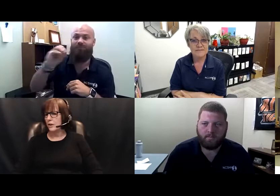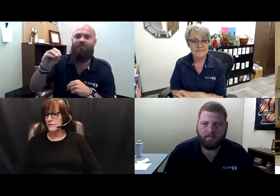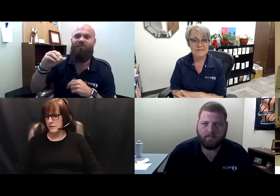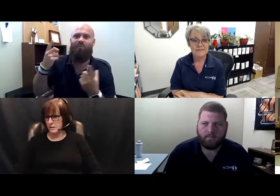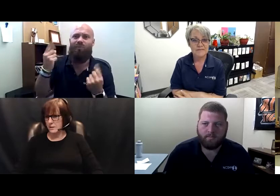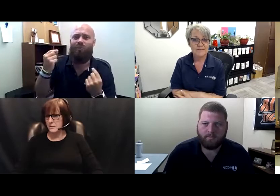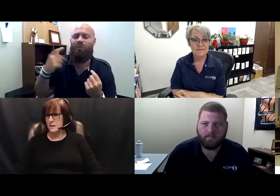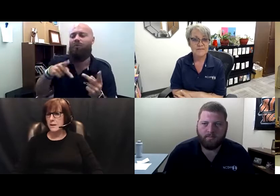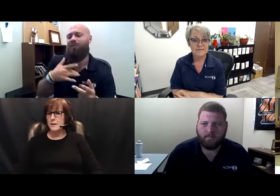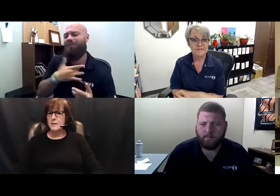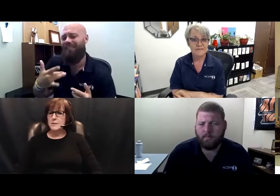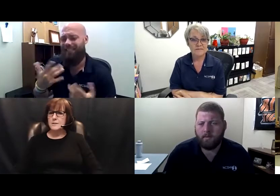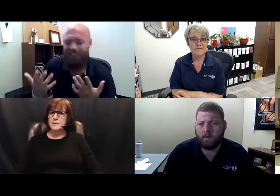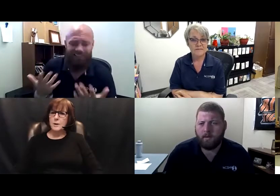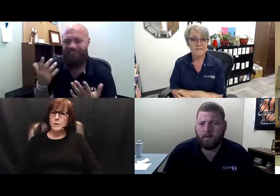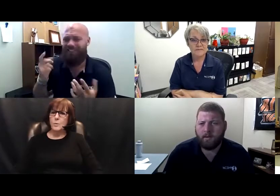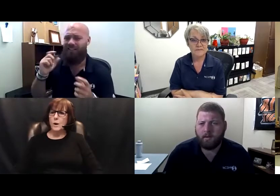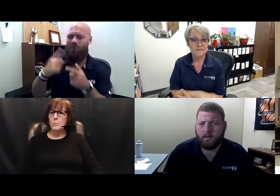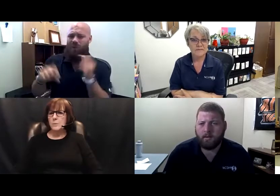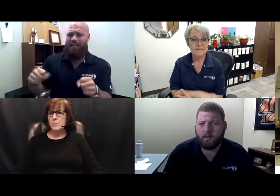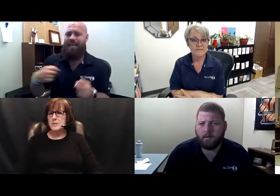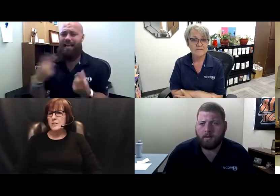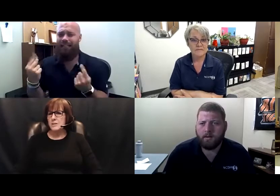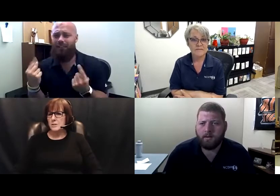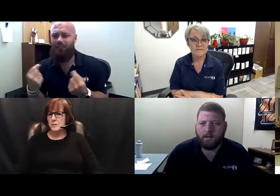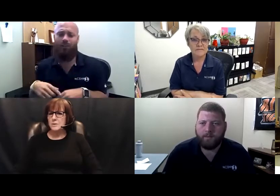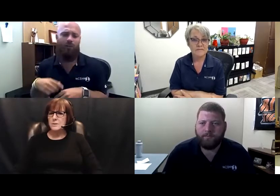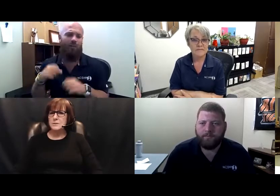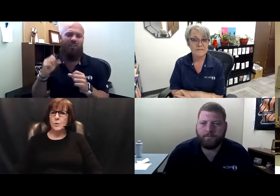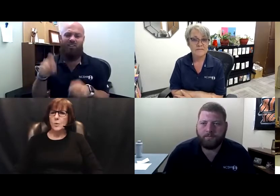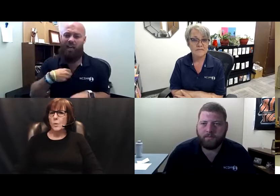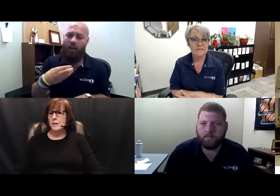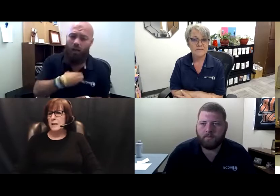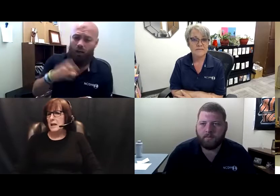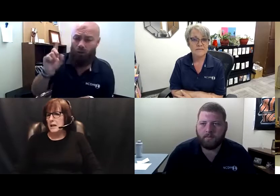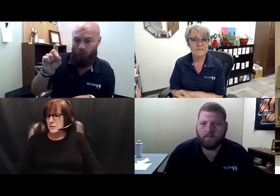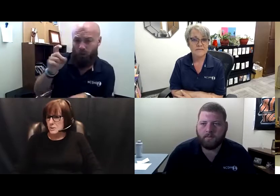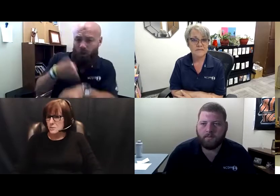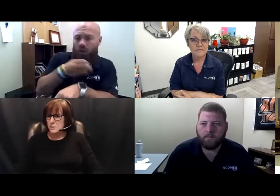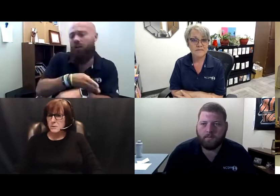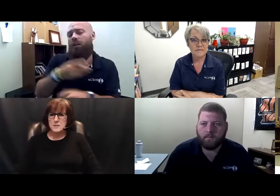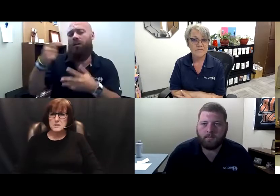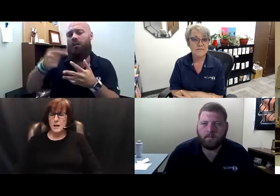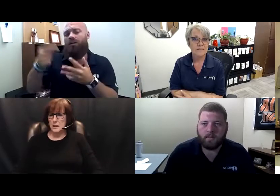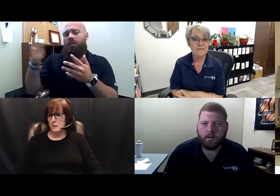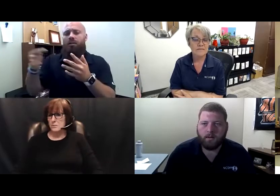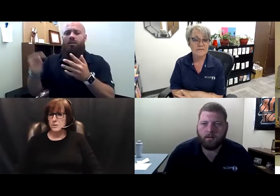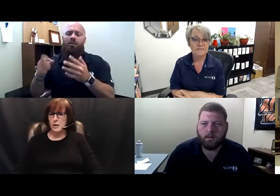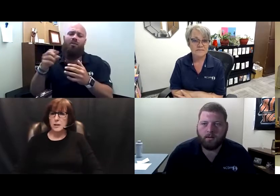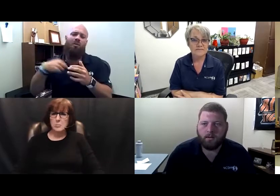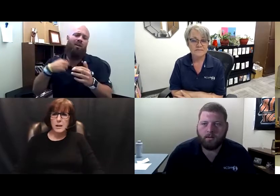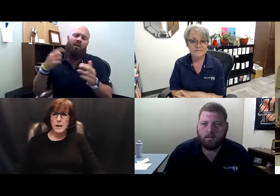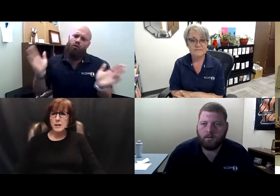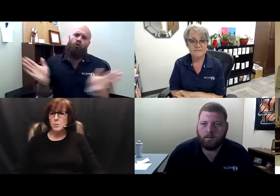facilities. So what people tend to do is or what can i do is I don't know should I complain?